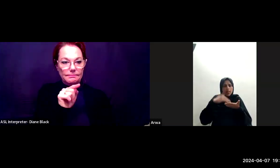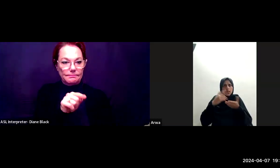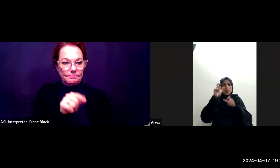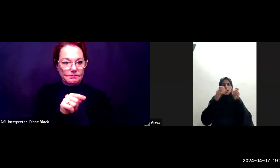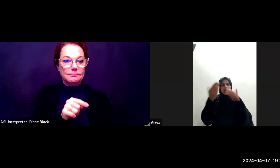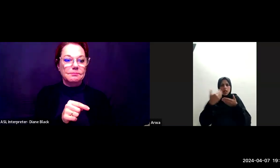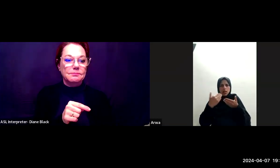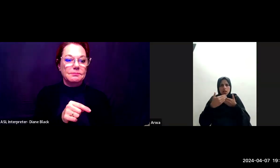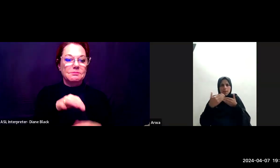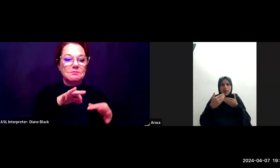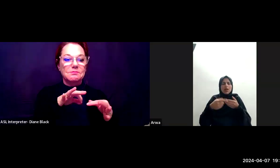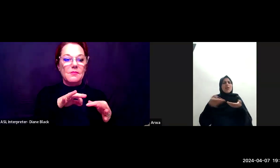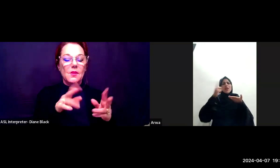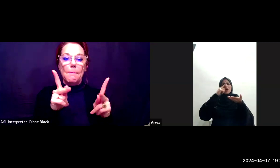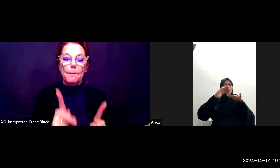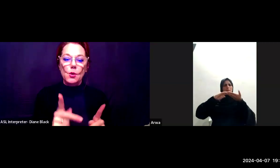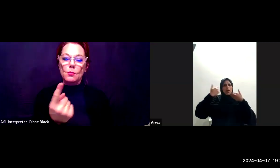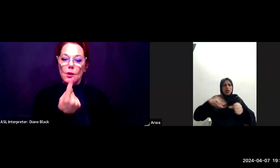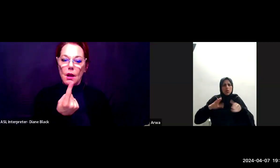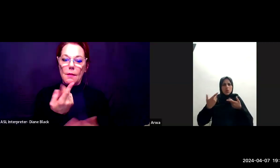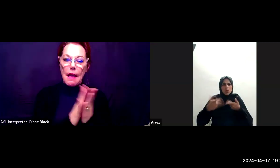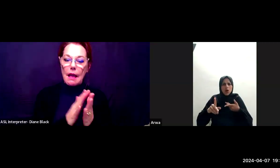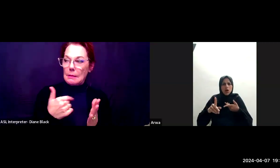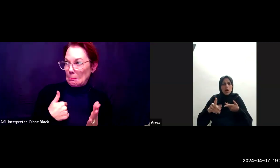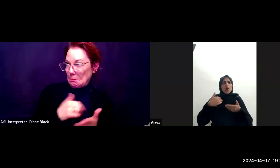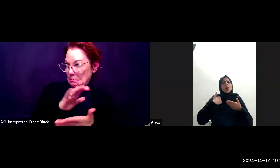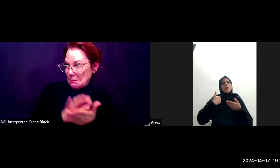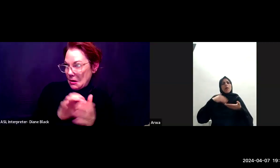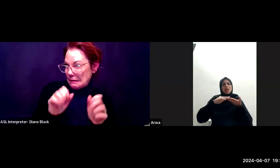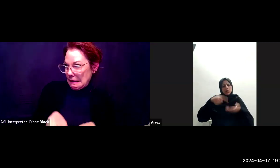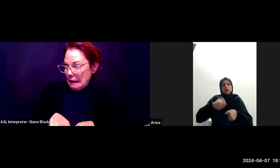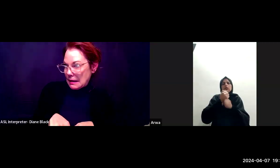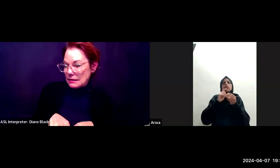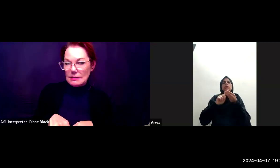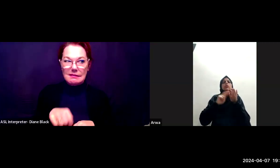whether they can get married because they have somebody with a genetic condition in the family.